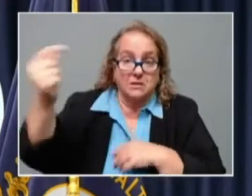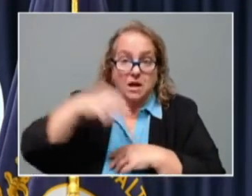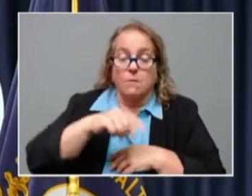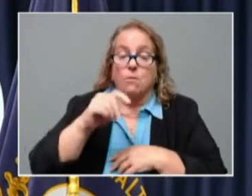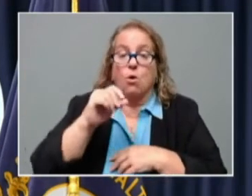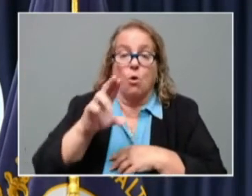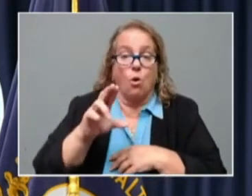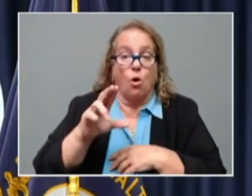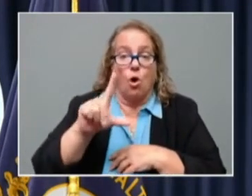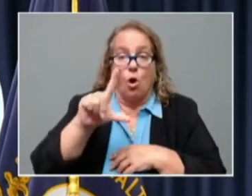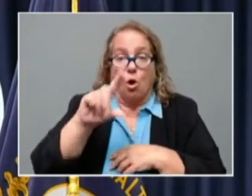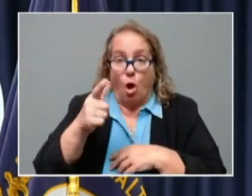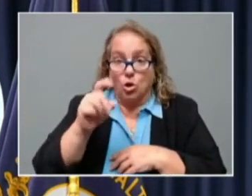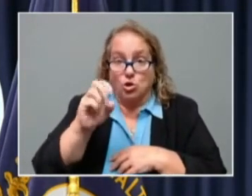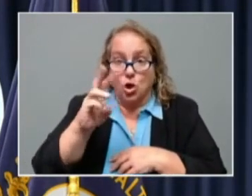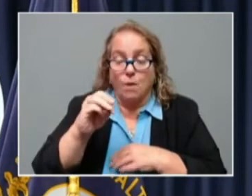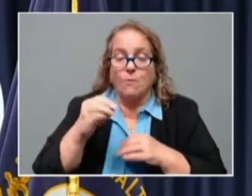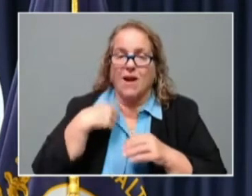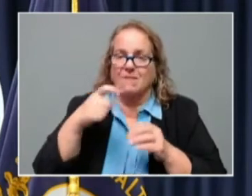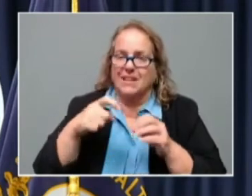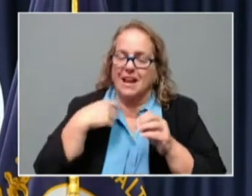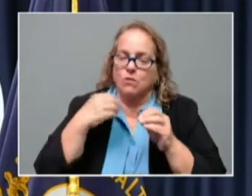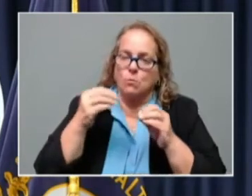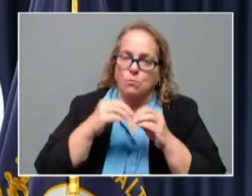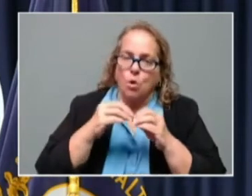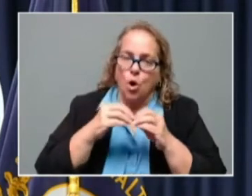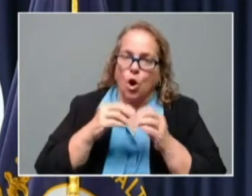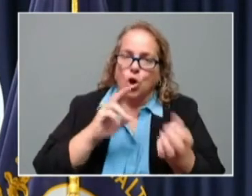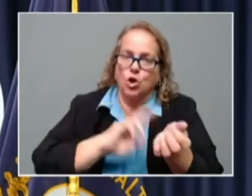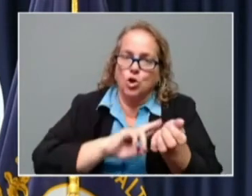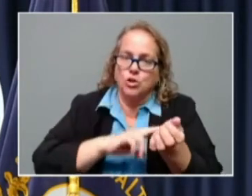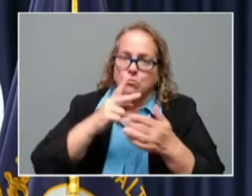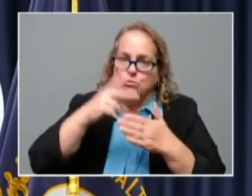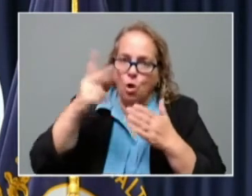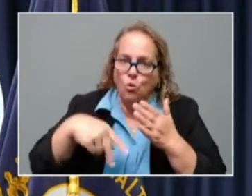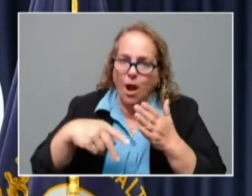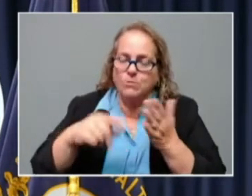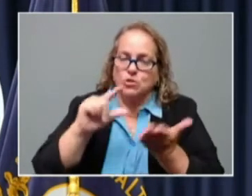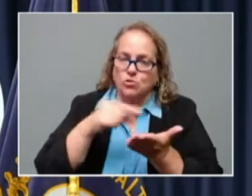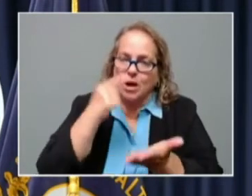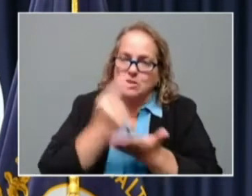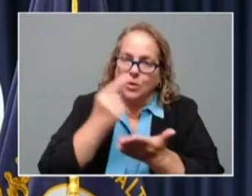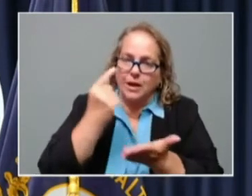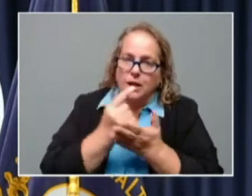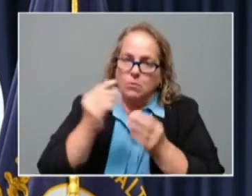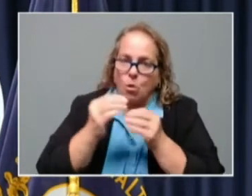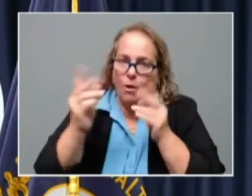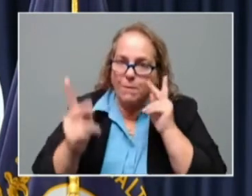nursing programs. We've gotta be graduating more people from them. And we got to make it happen sooner rather than later.